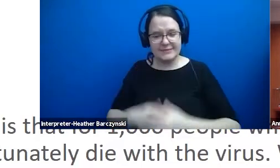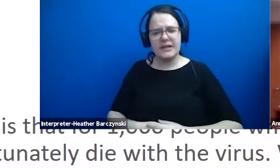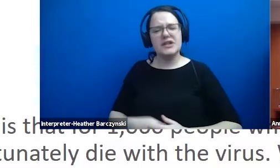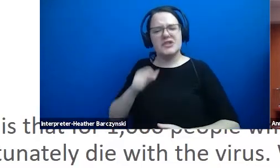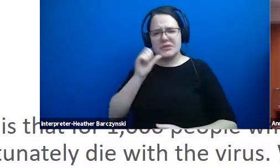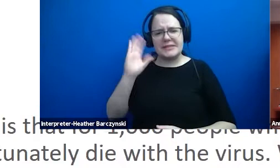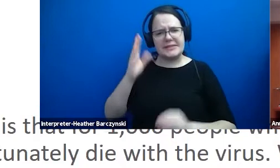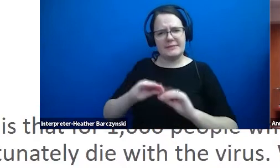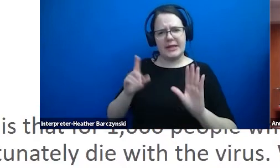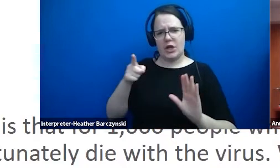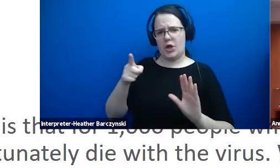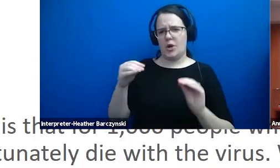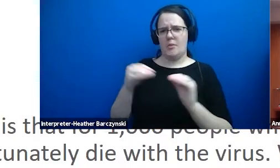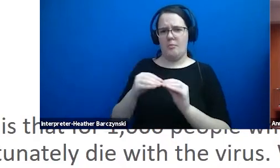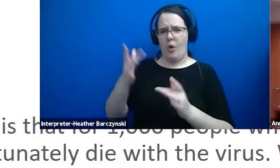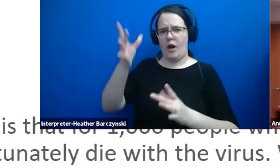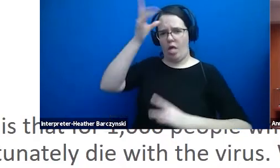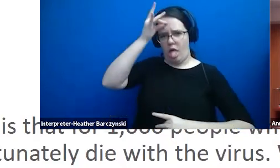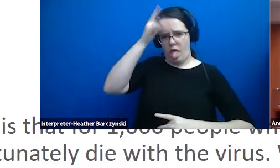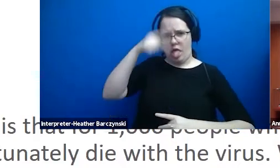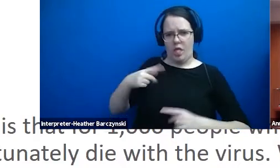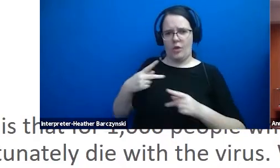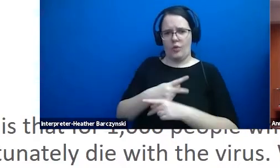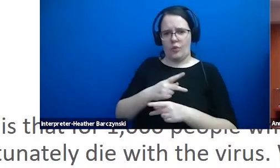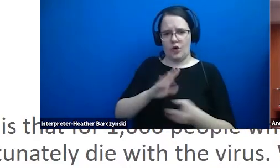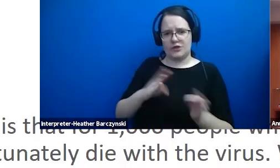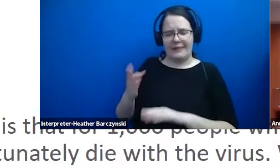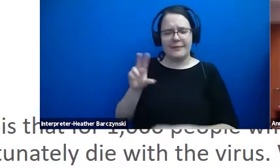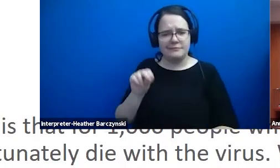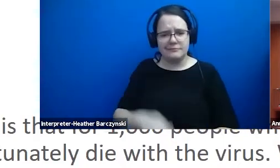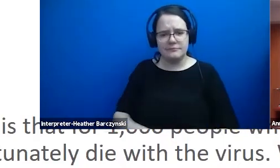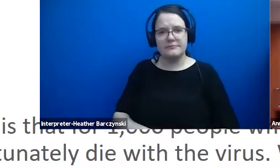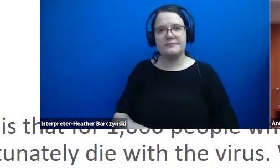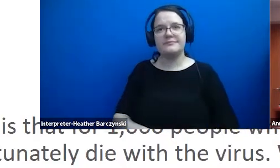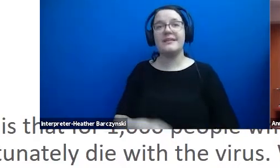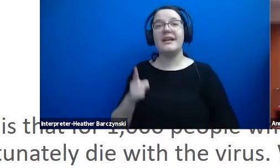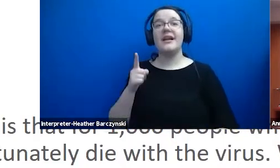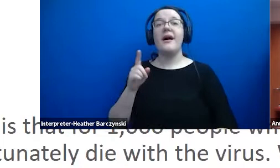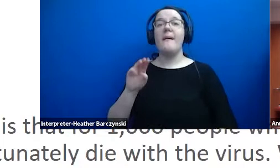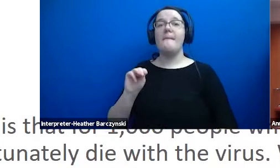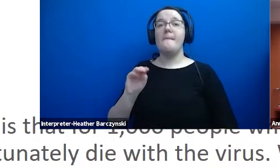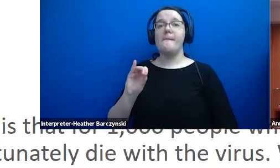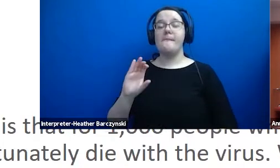uh michael ulster home who is the director of the center for infectious disease and research at the